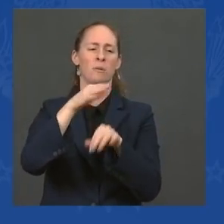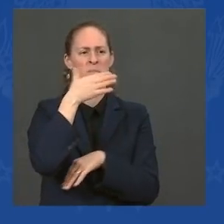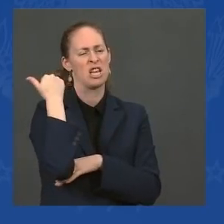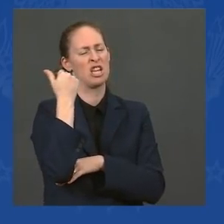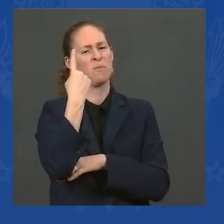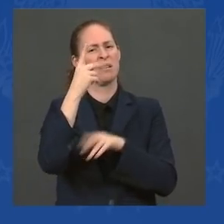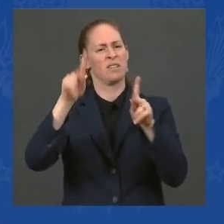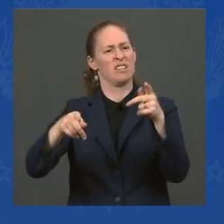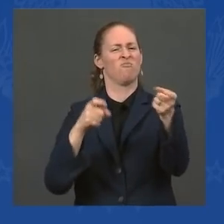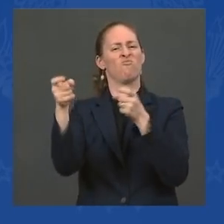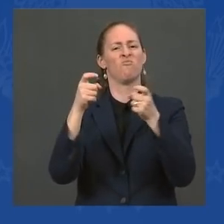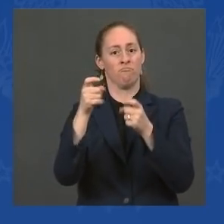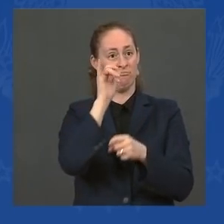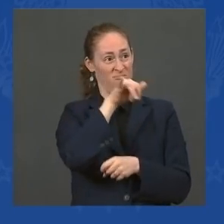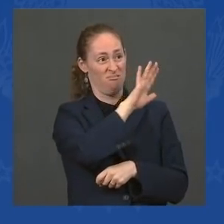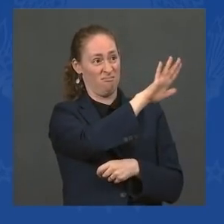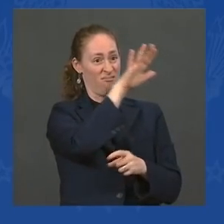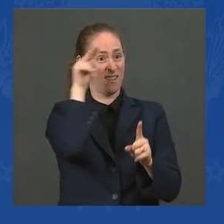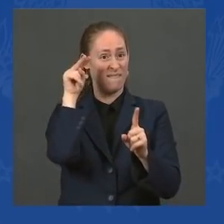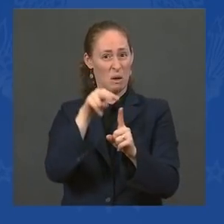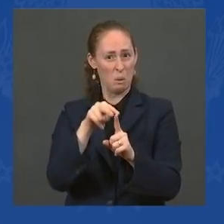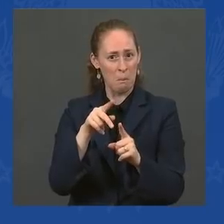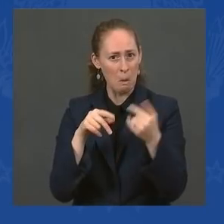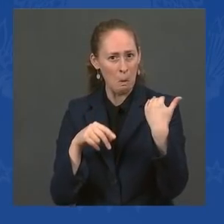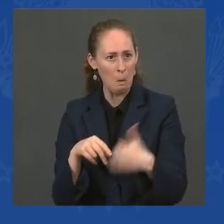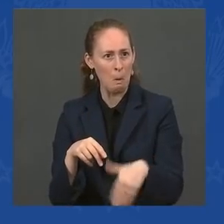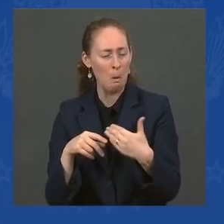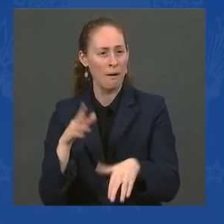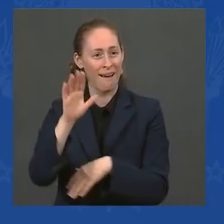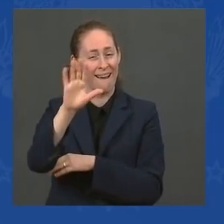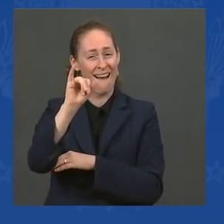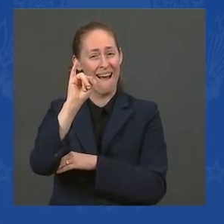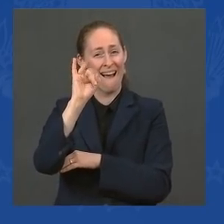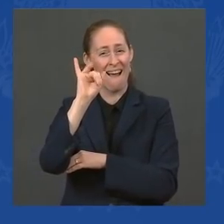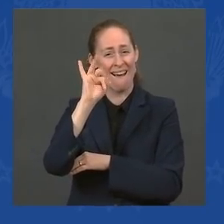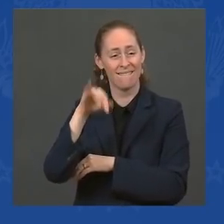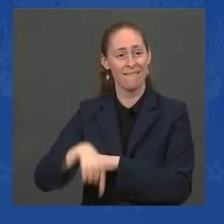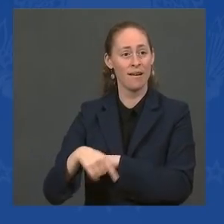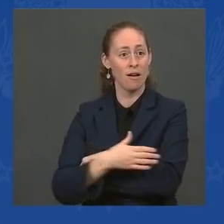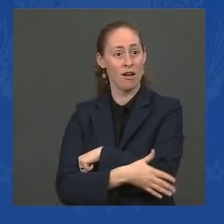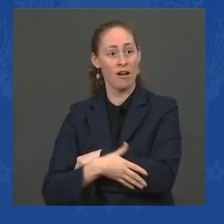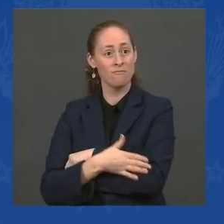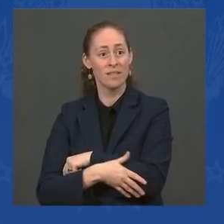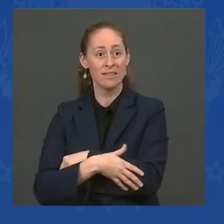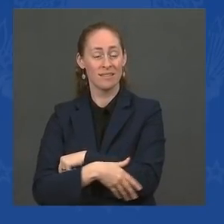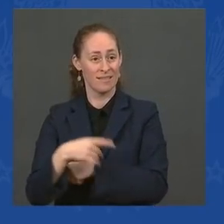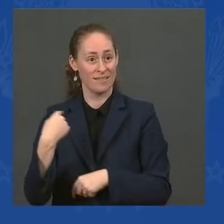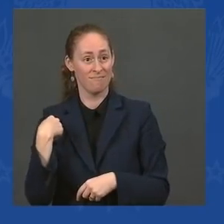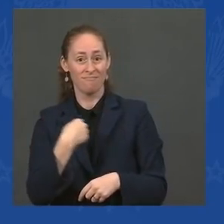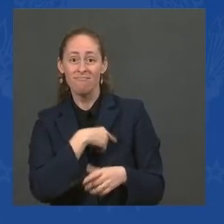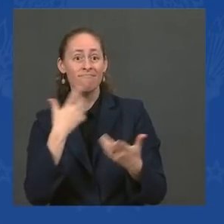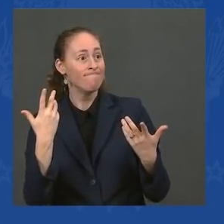what the consequences of this will be for American security and the willingness of other countries to follow our lead.